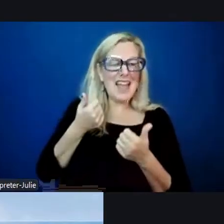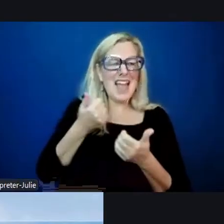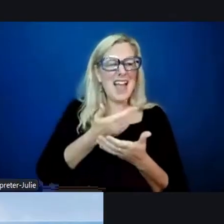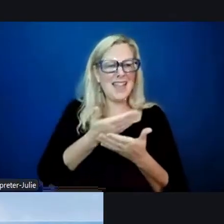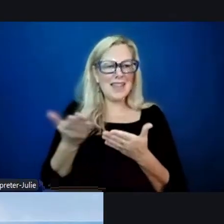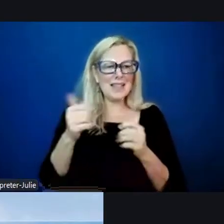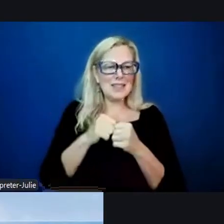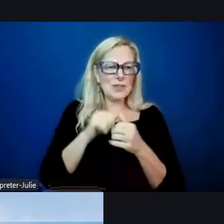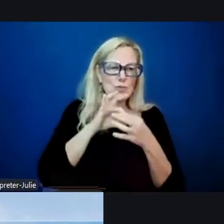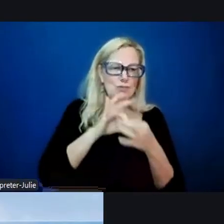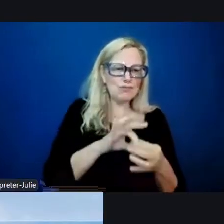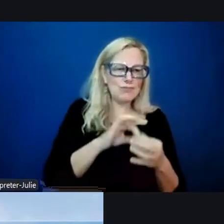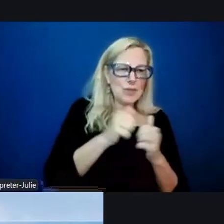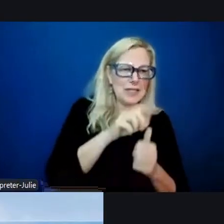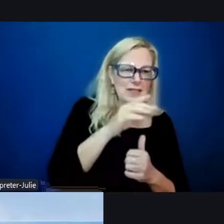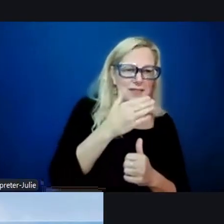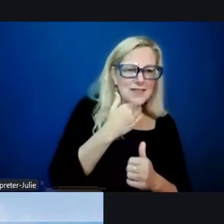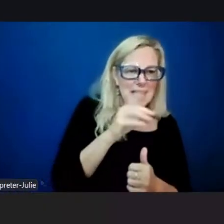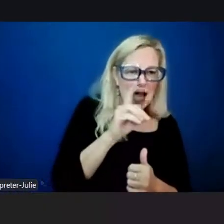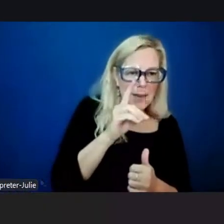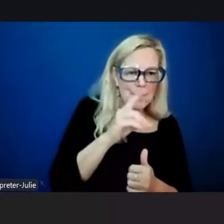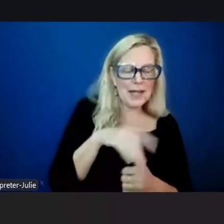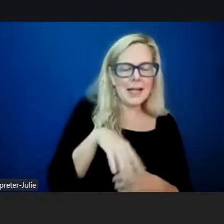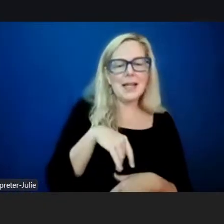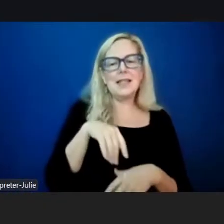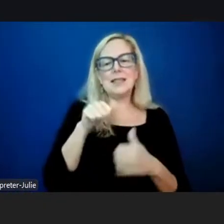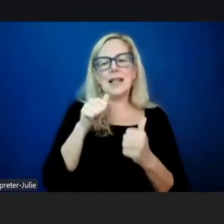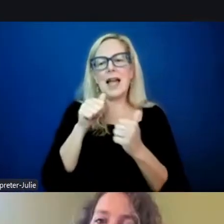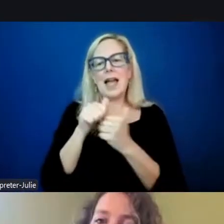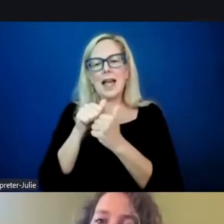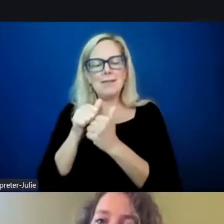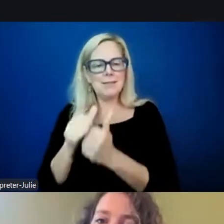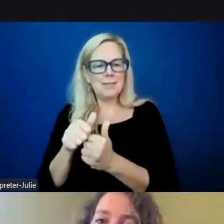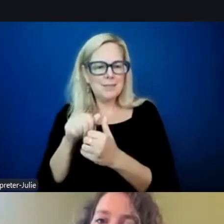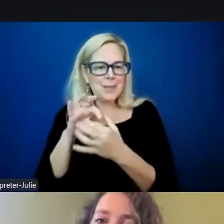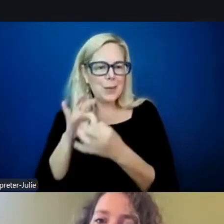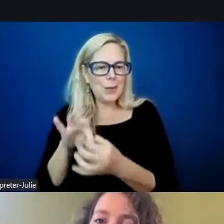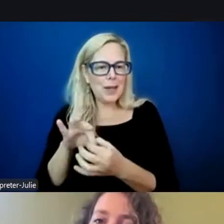which is why it's so important to think about them under that umbrella